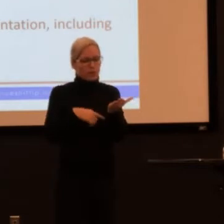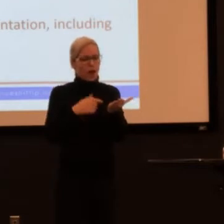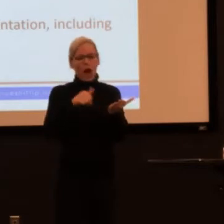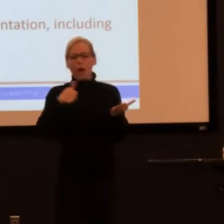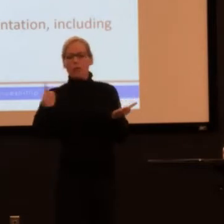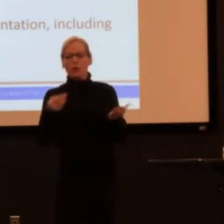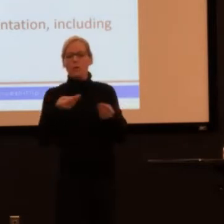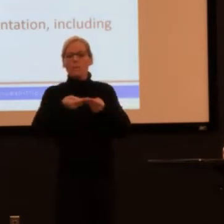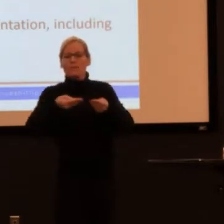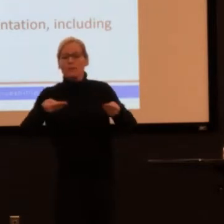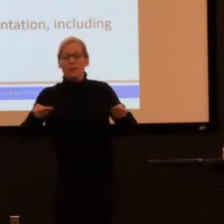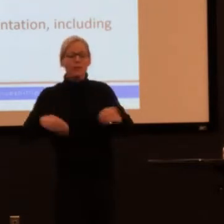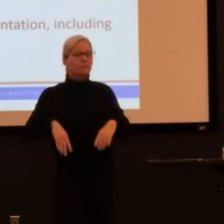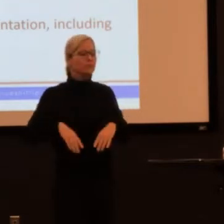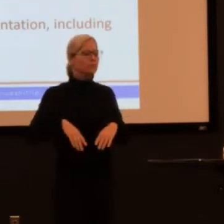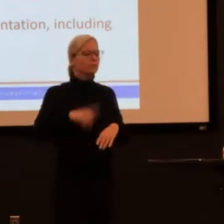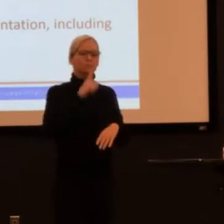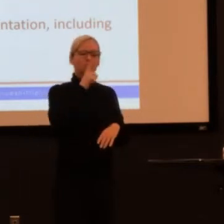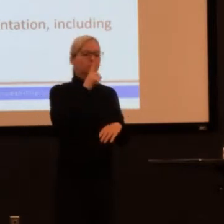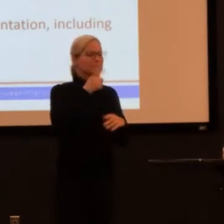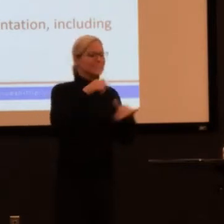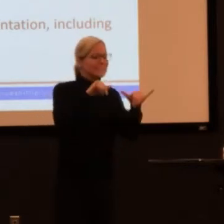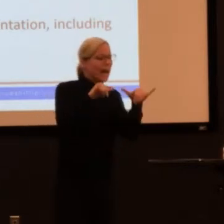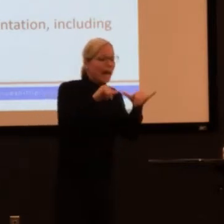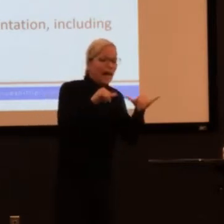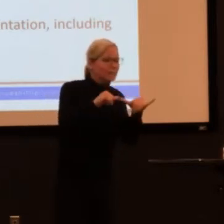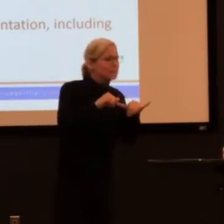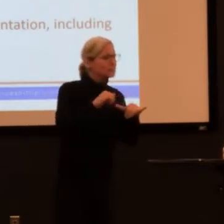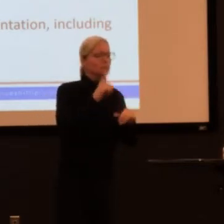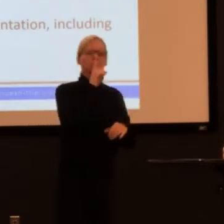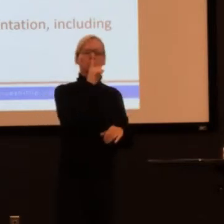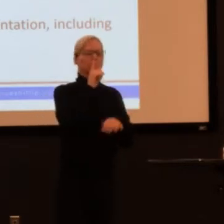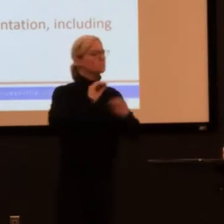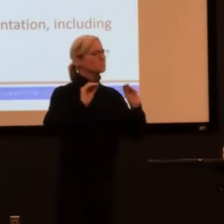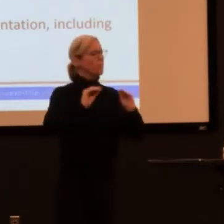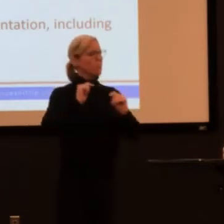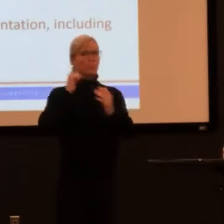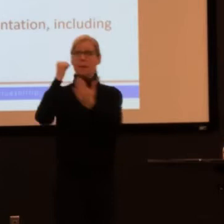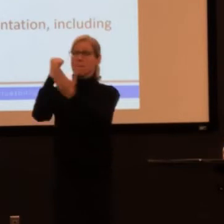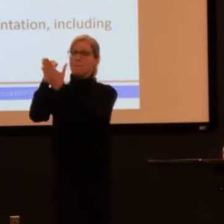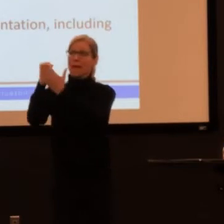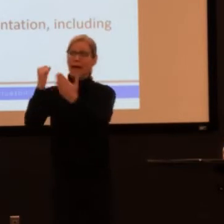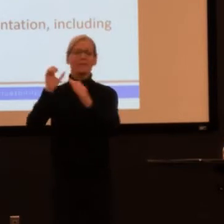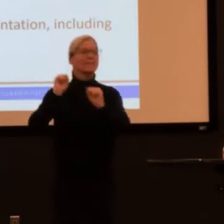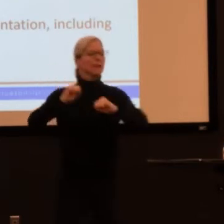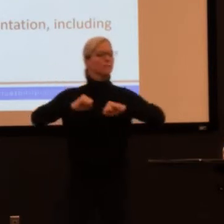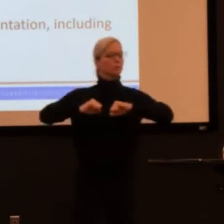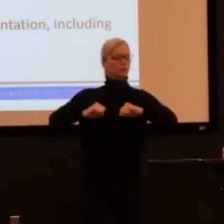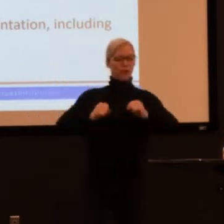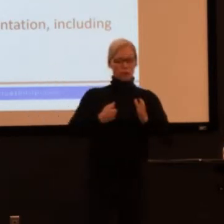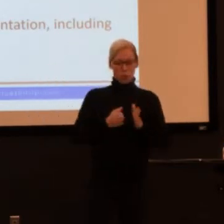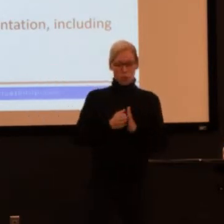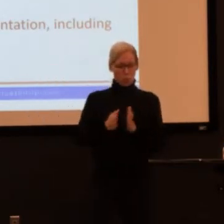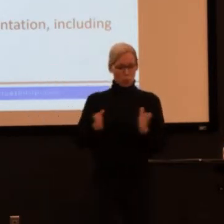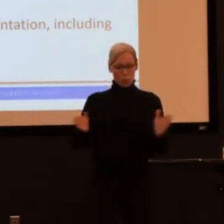regardless of the size of the mousetrap. The patent can protect a wide variety of ways